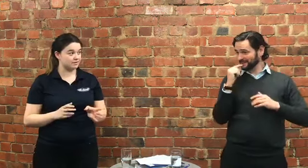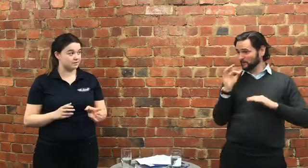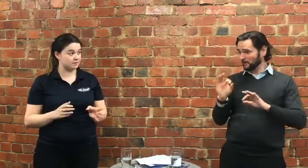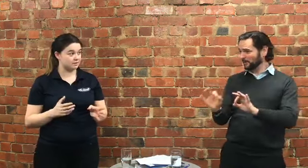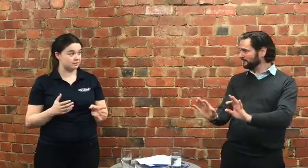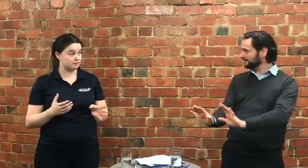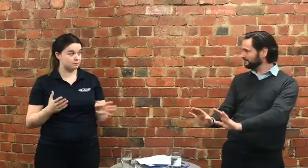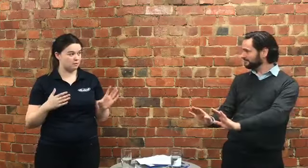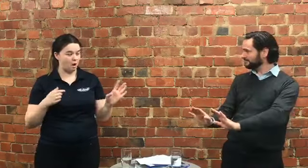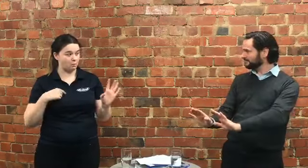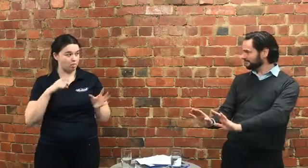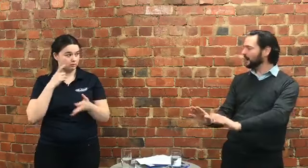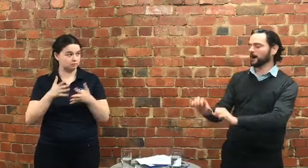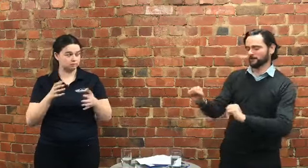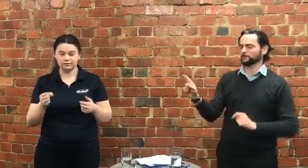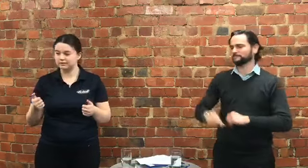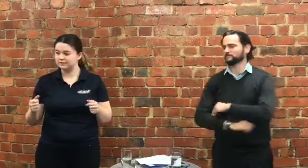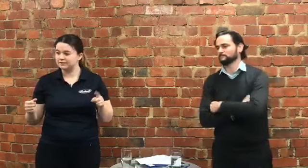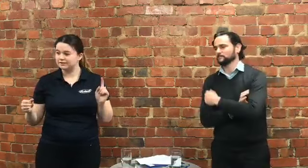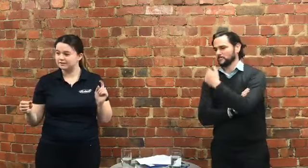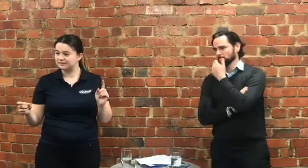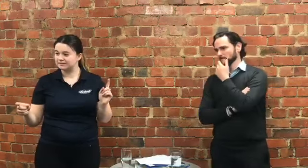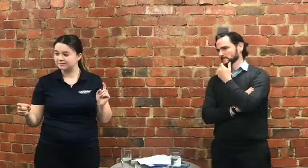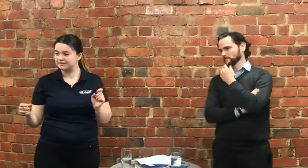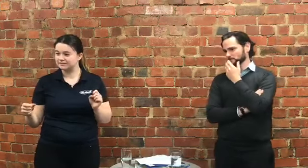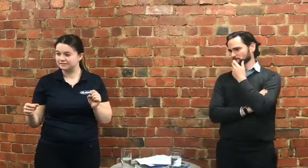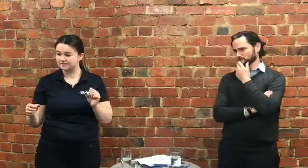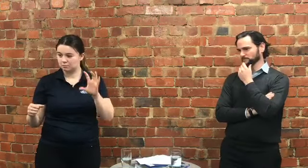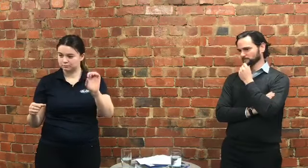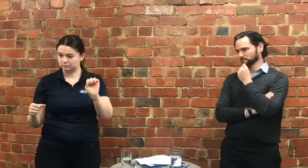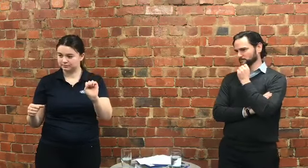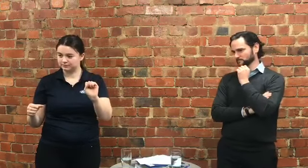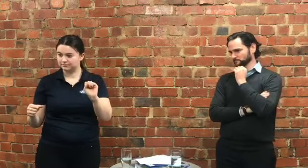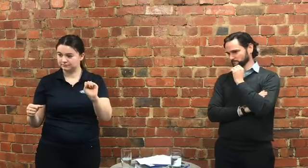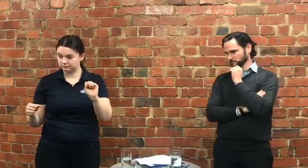Just thinking that Olivia will be watching,